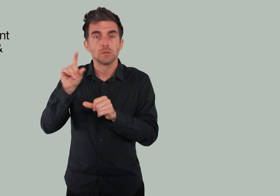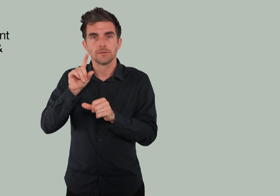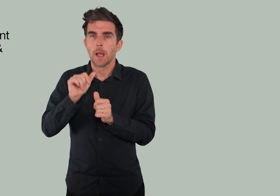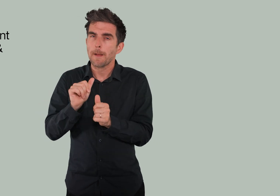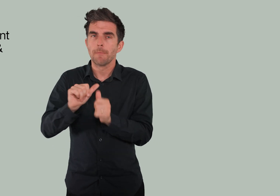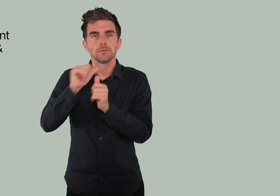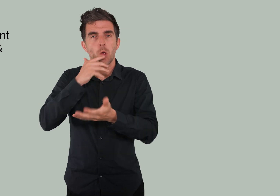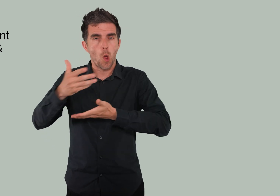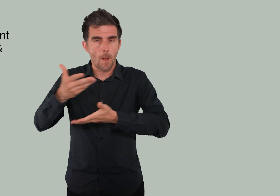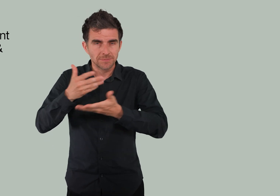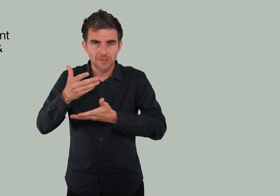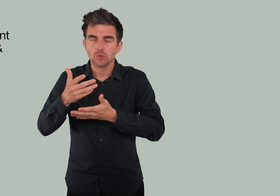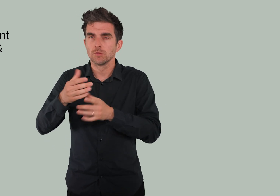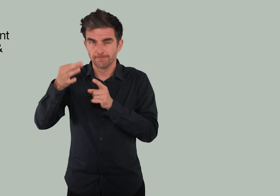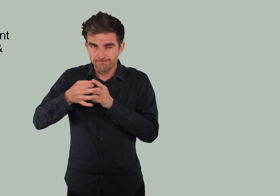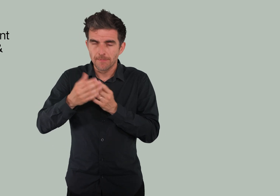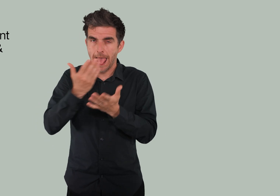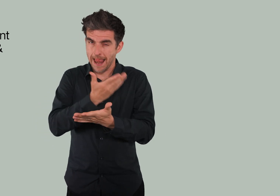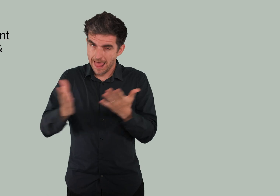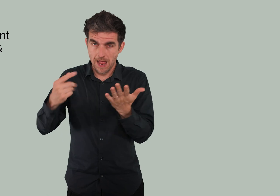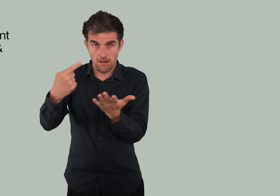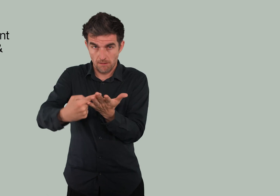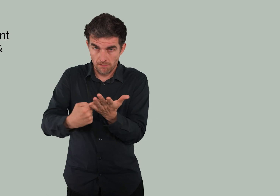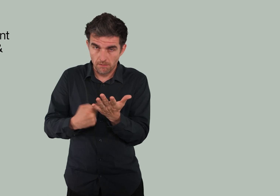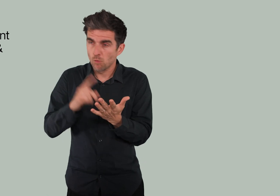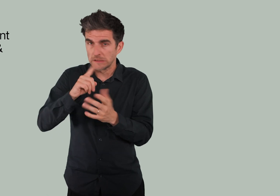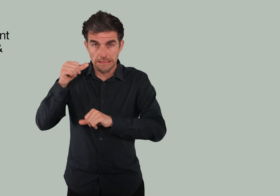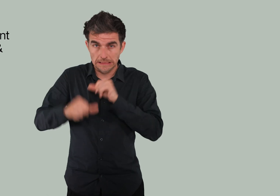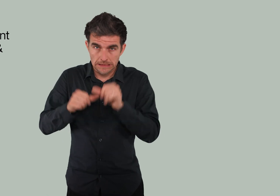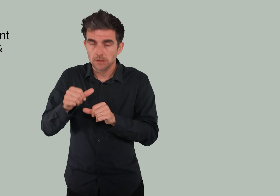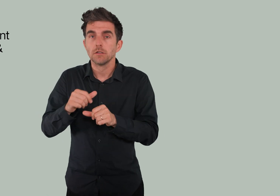would include better communication, specifically clearer guidance about the process,